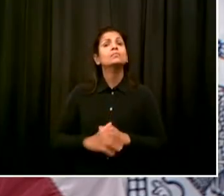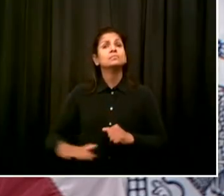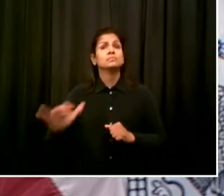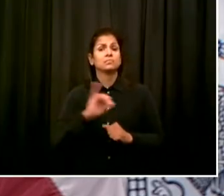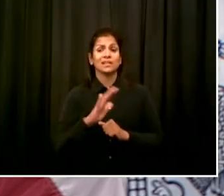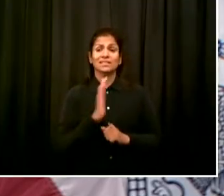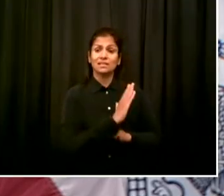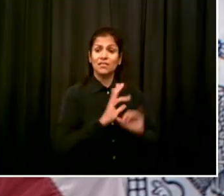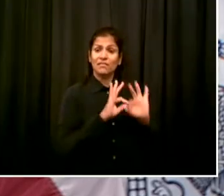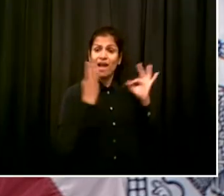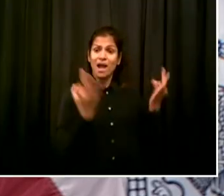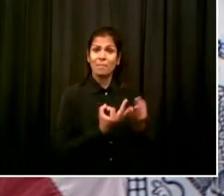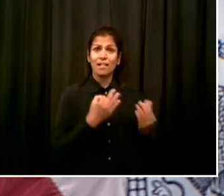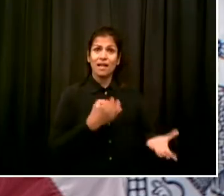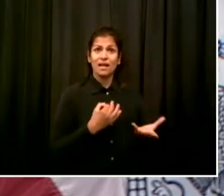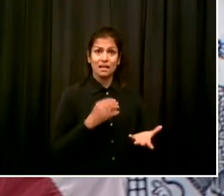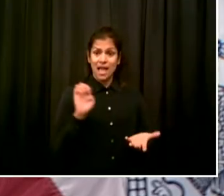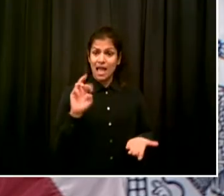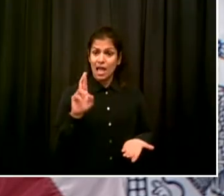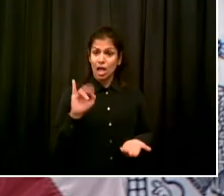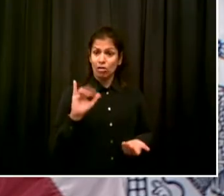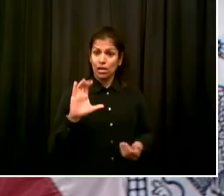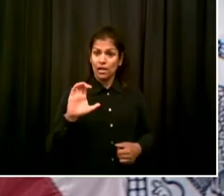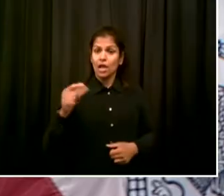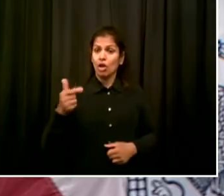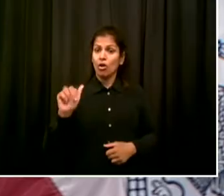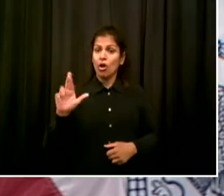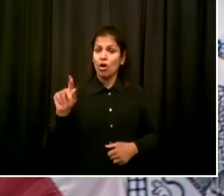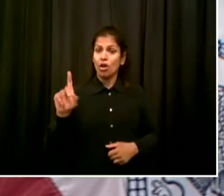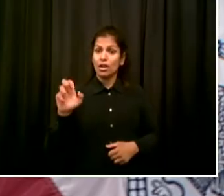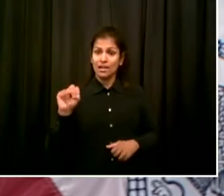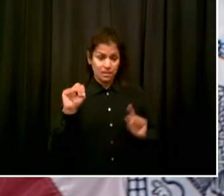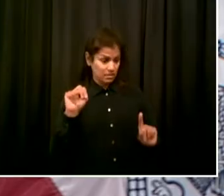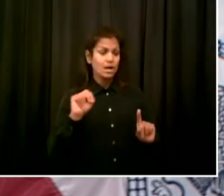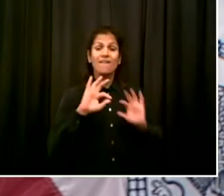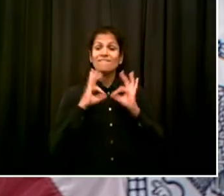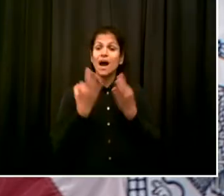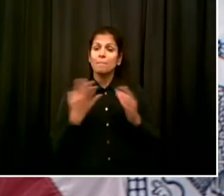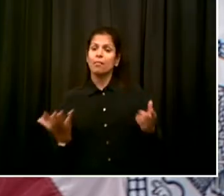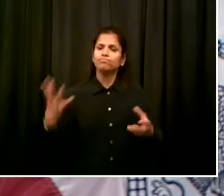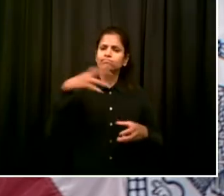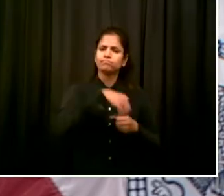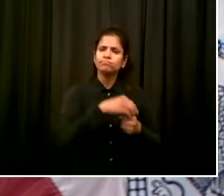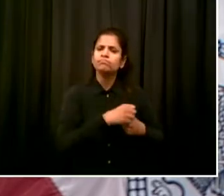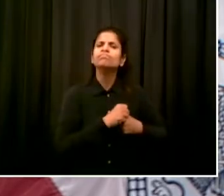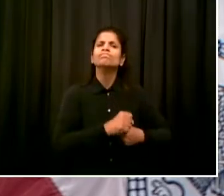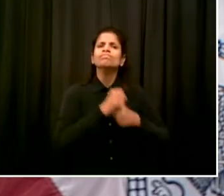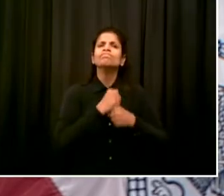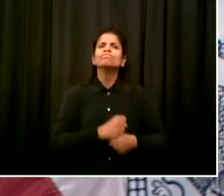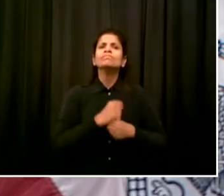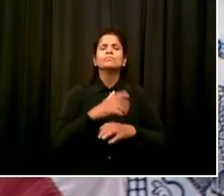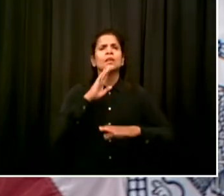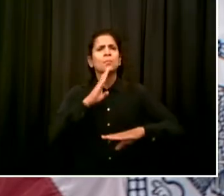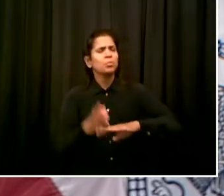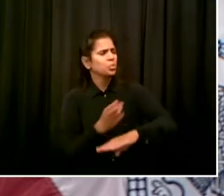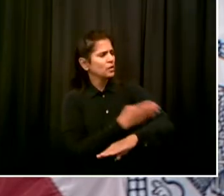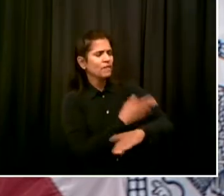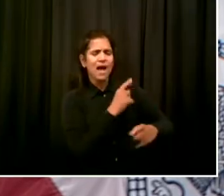LOT OF MTIE WITH HIS FAMILY ANDI KNOW HOW MUCH PAIN THEY STILL FEL E. I KNOW THEY HAVE JOINED INTO THE EFFORTS TO MOVE US FORWARD AND FOCUS ON THE CHANGES AND MAKE